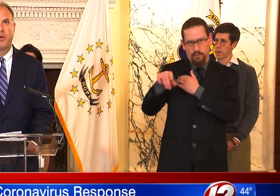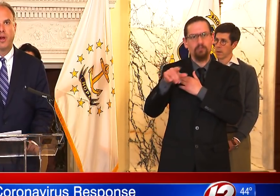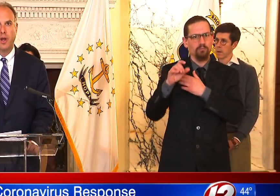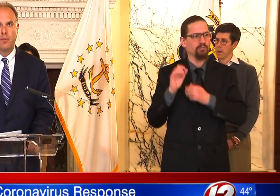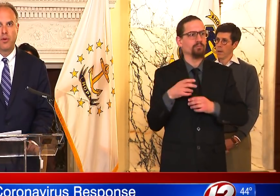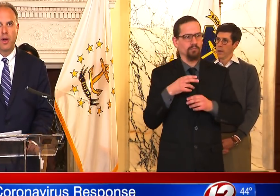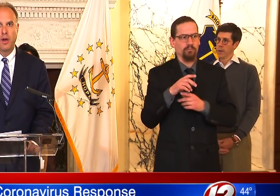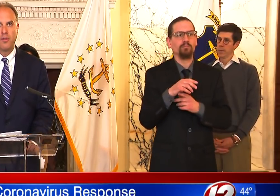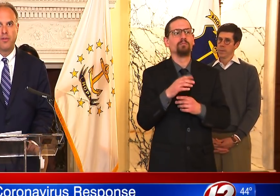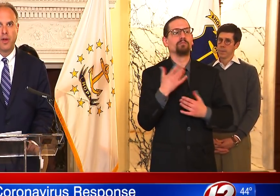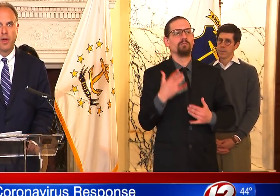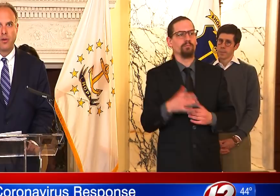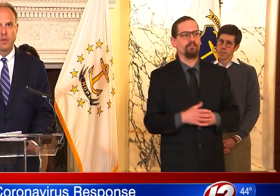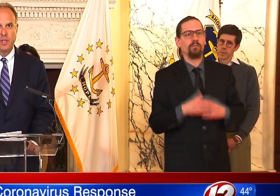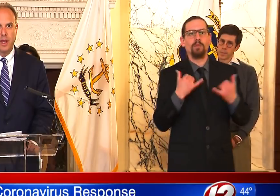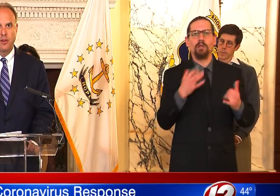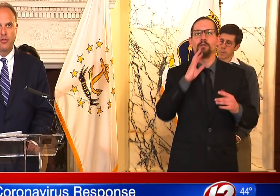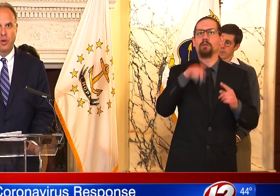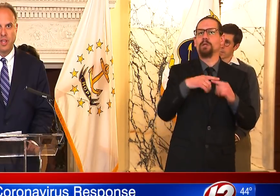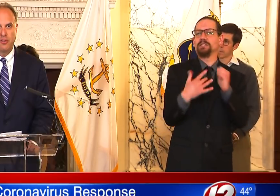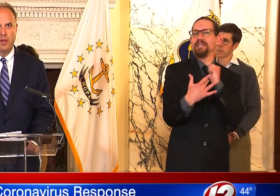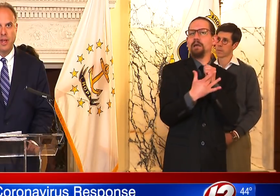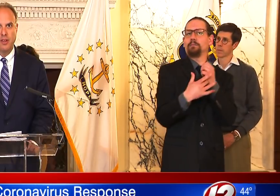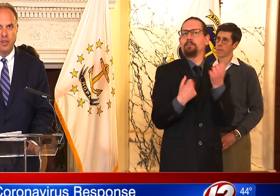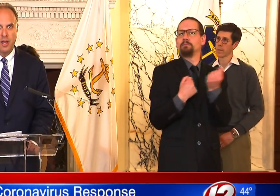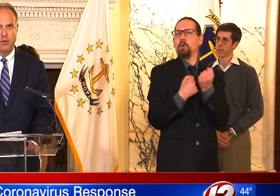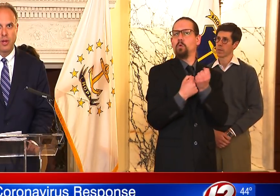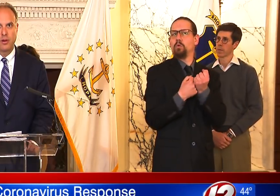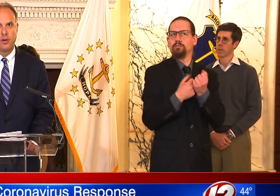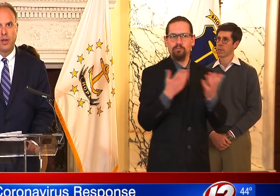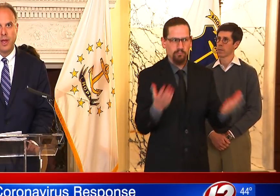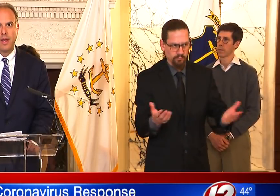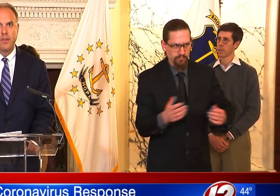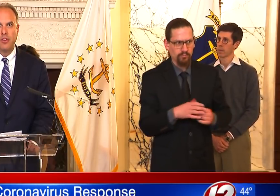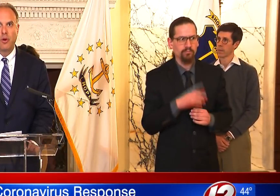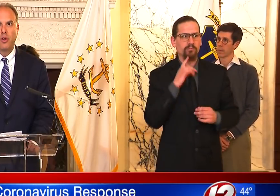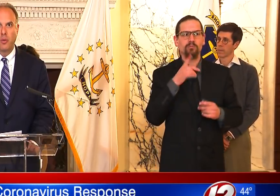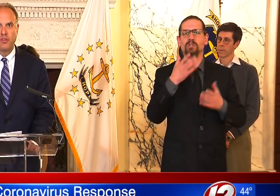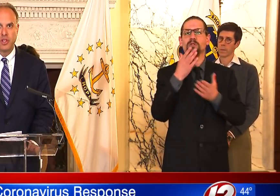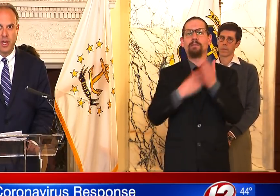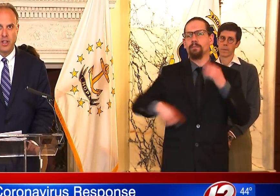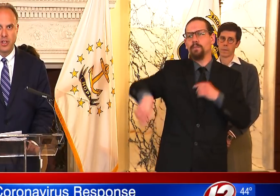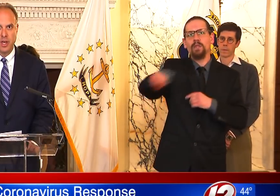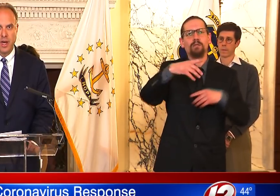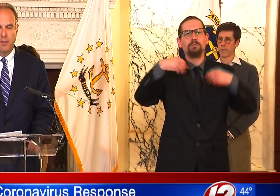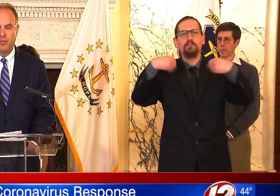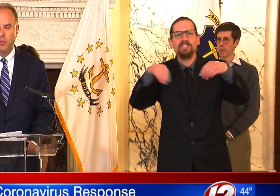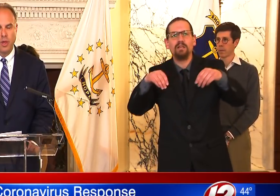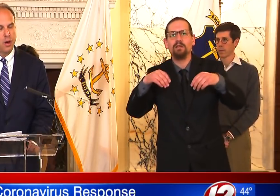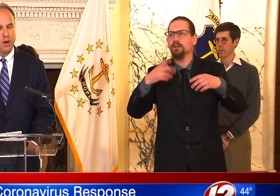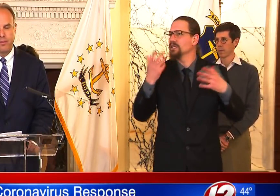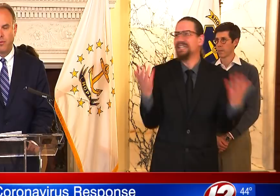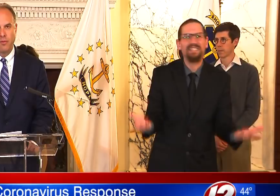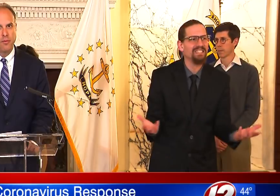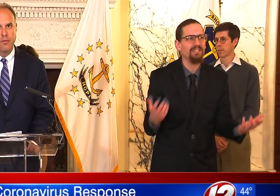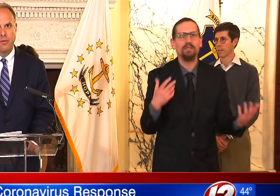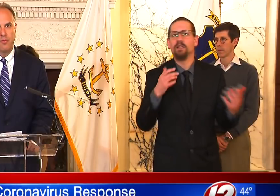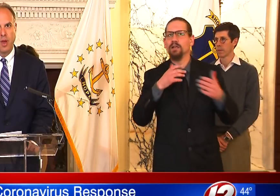PROCEEDING WITH SUCH PLANS. FINALLY, TECH SUPPORT. WE KNOW THAT FOR A NUMBER OF